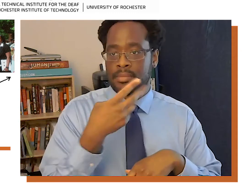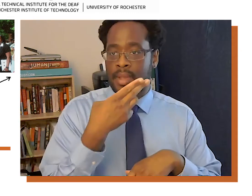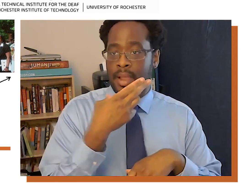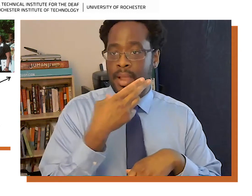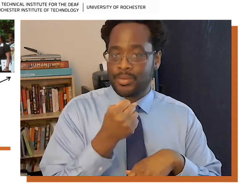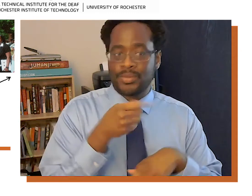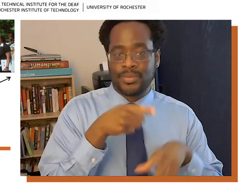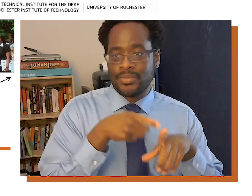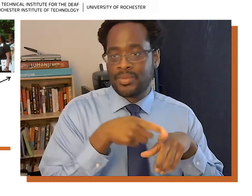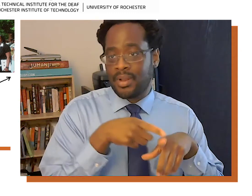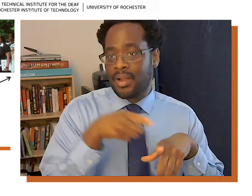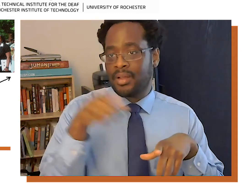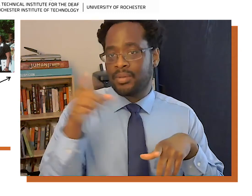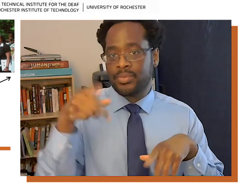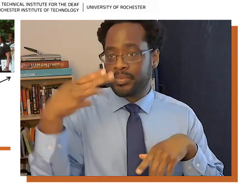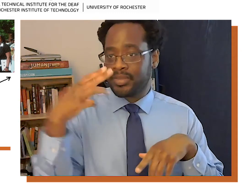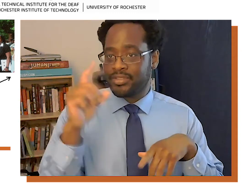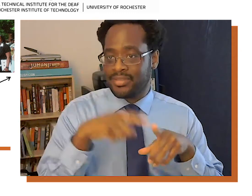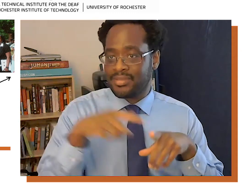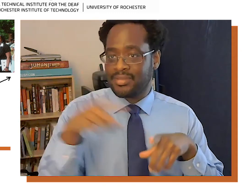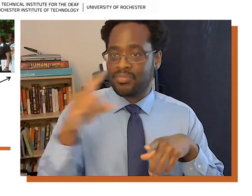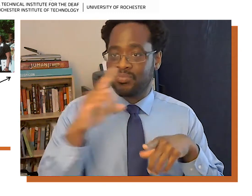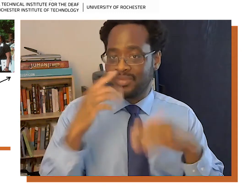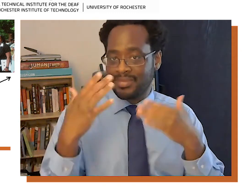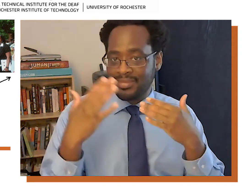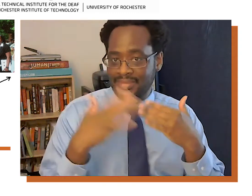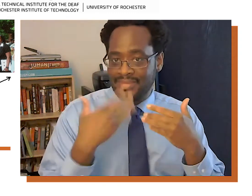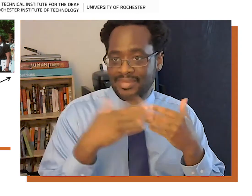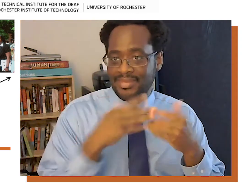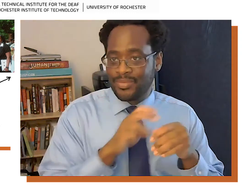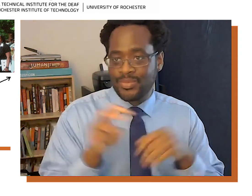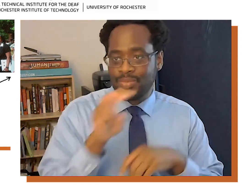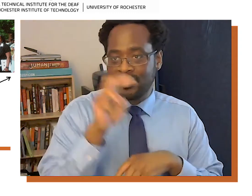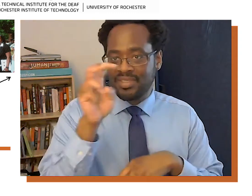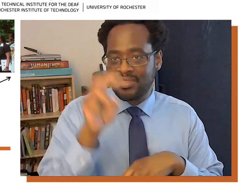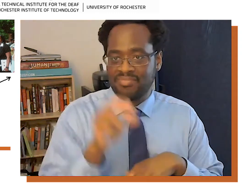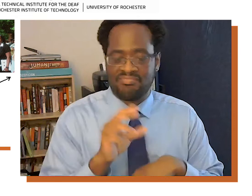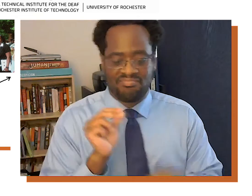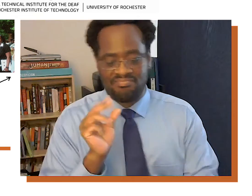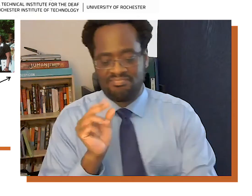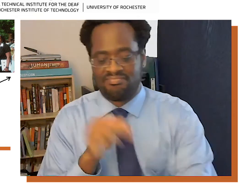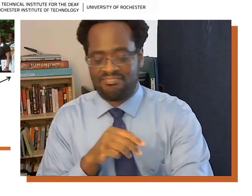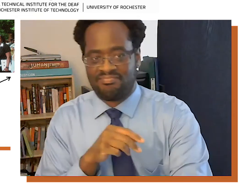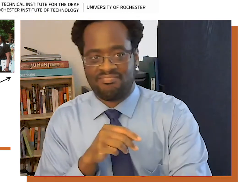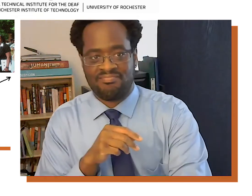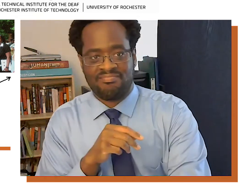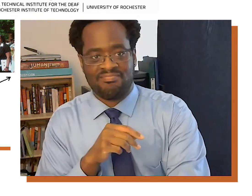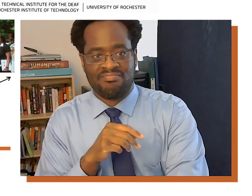so you can see high school through college graduation. You might think it was a real straight journey,